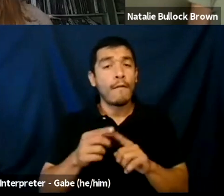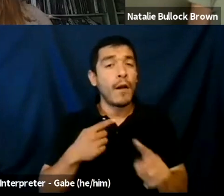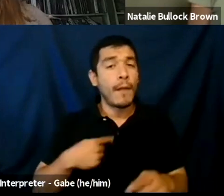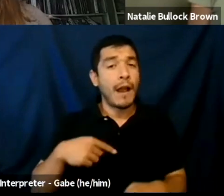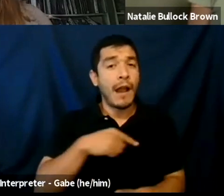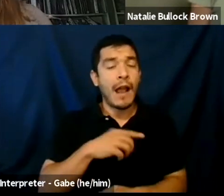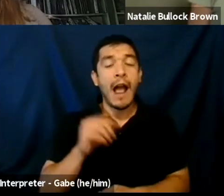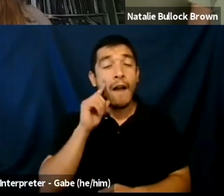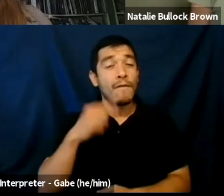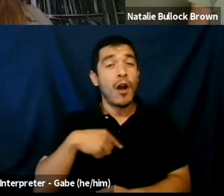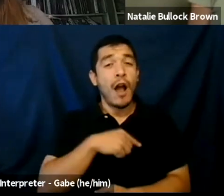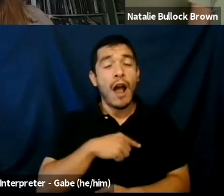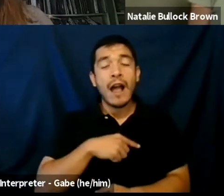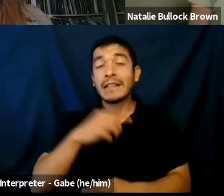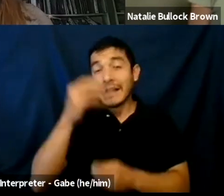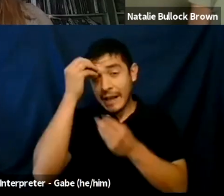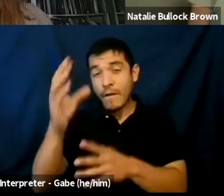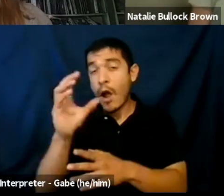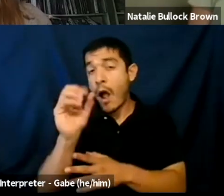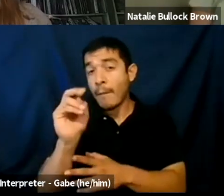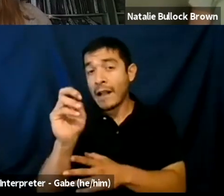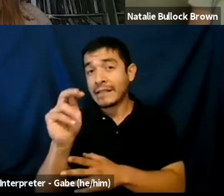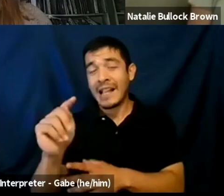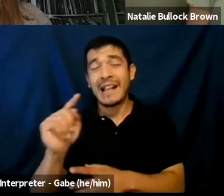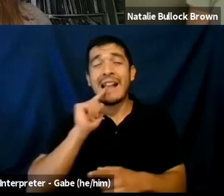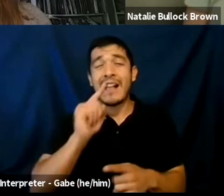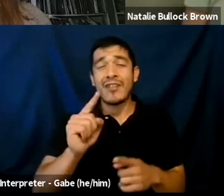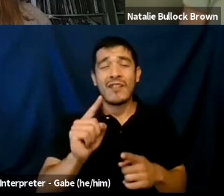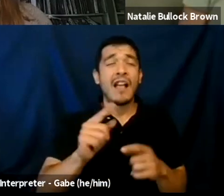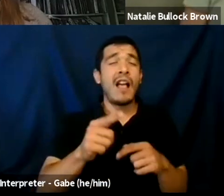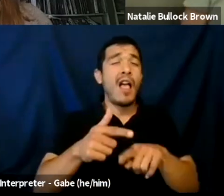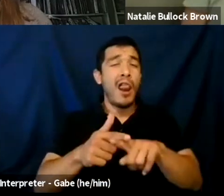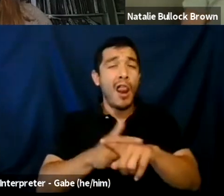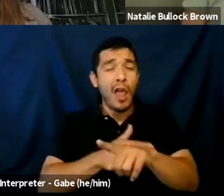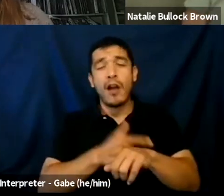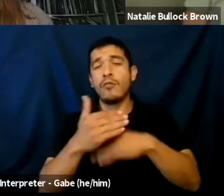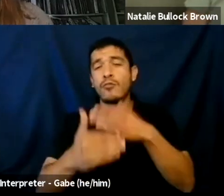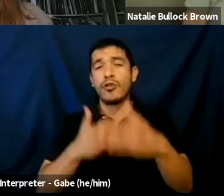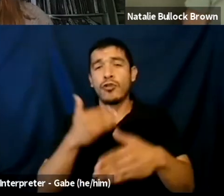is actually an extremely lengthy procedure. It's a discussion we have with someone